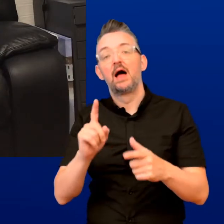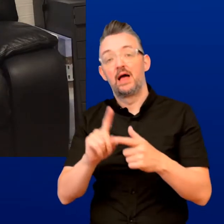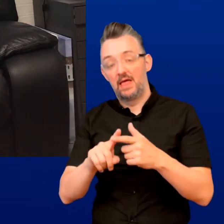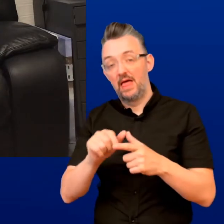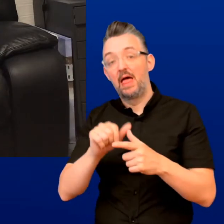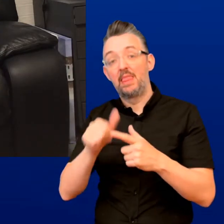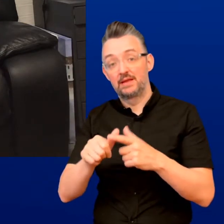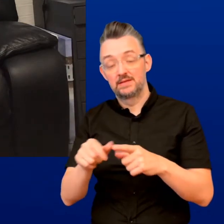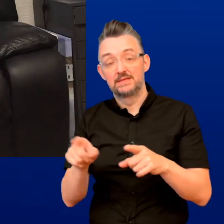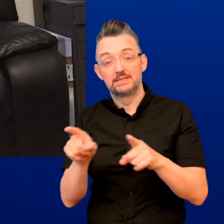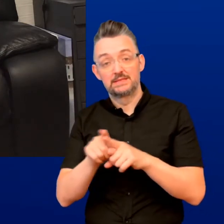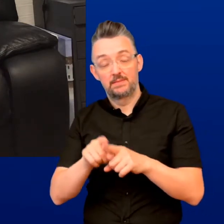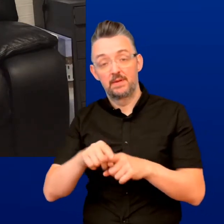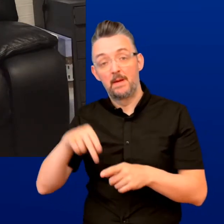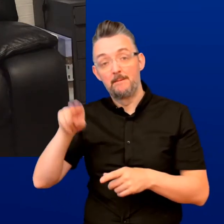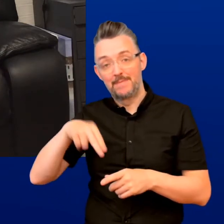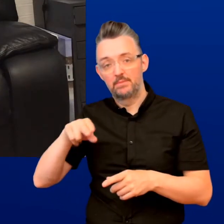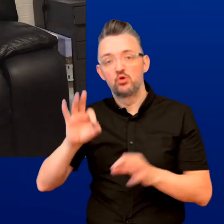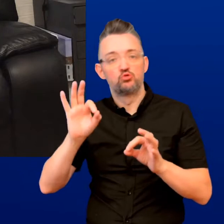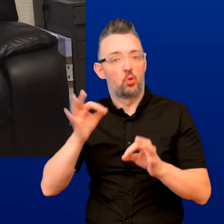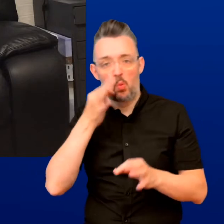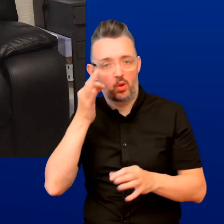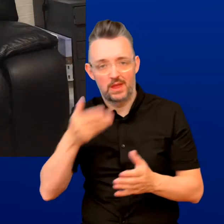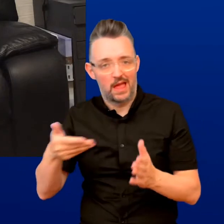version of the white paint straight from the